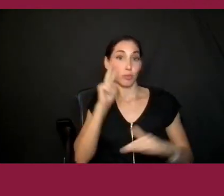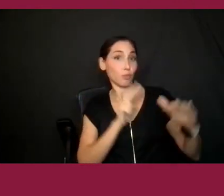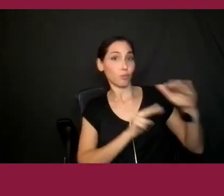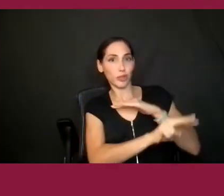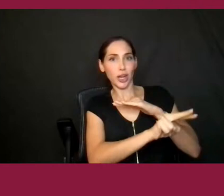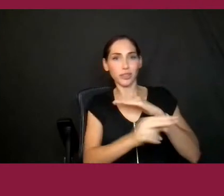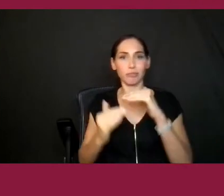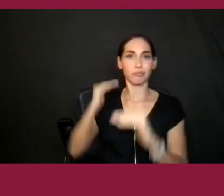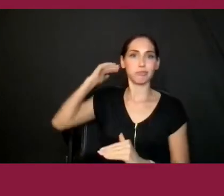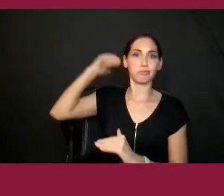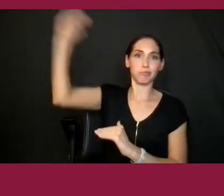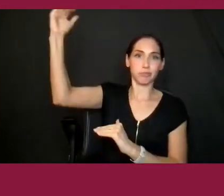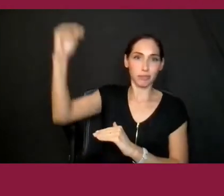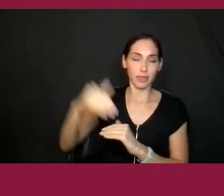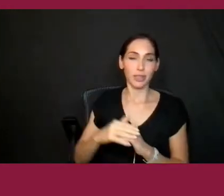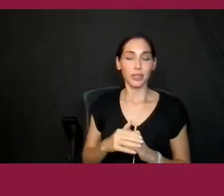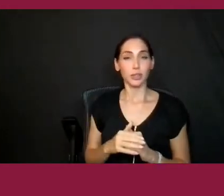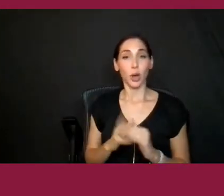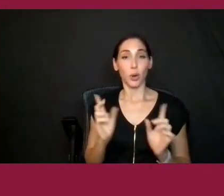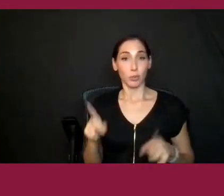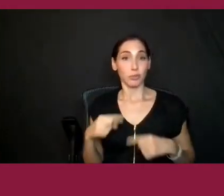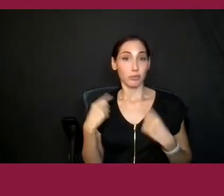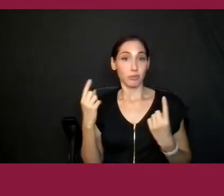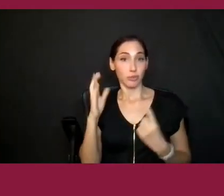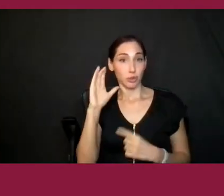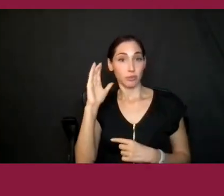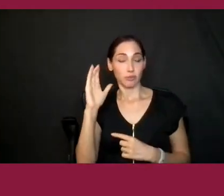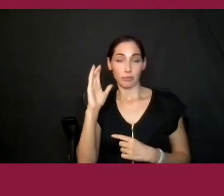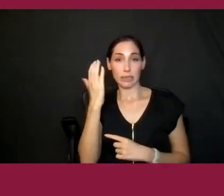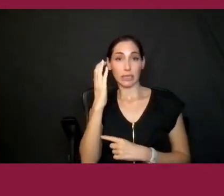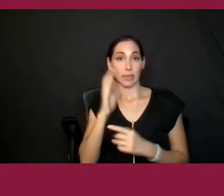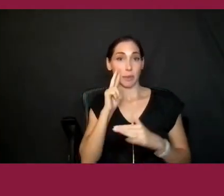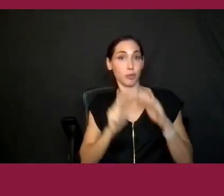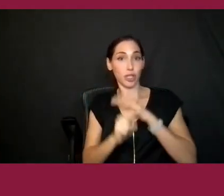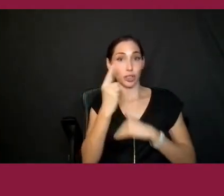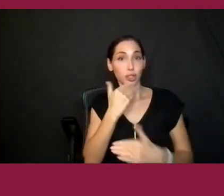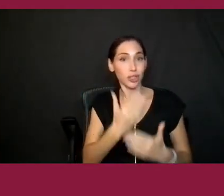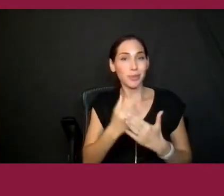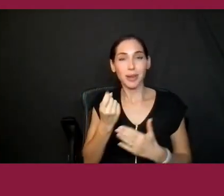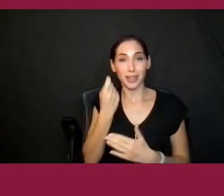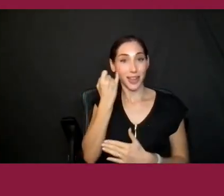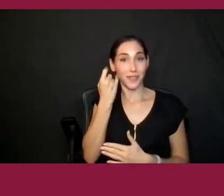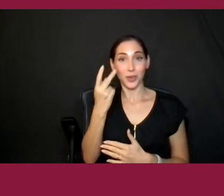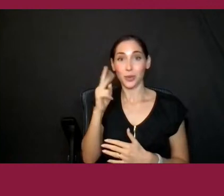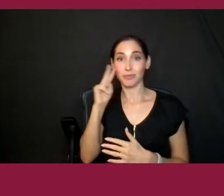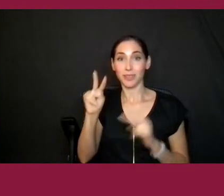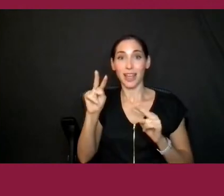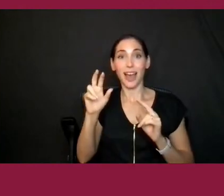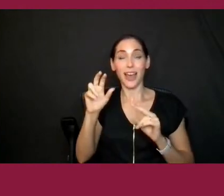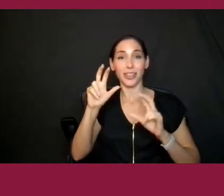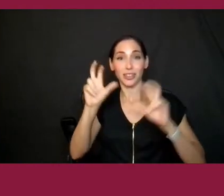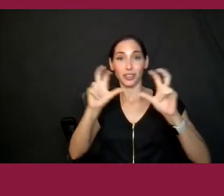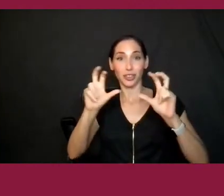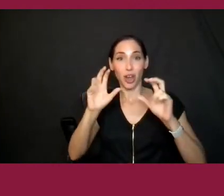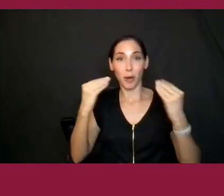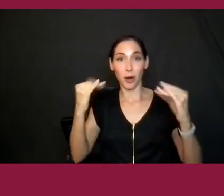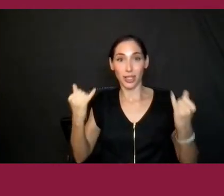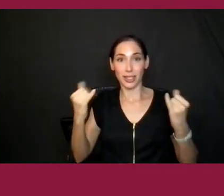And it's, so far, projections are looking good, although if you saw the stock market today, it's been a roller coaster, uh, and it's